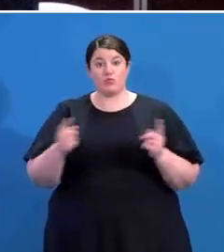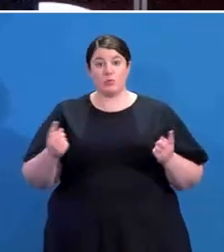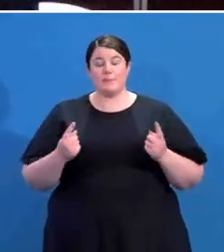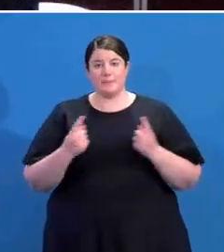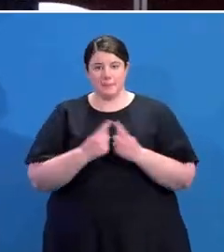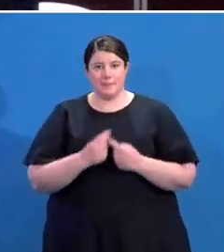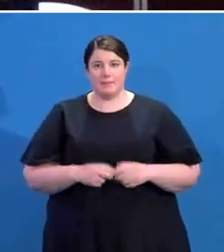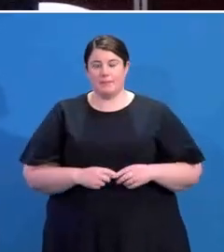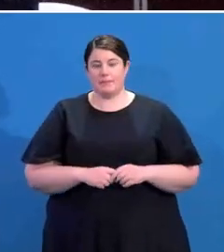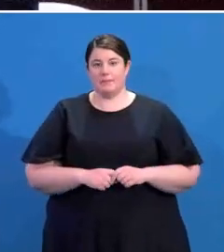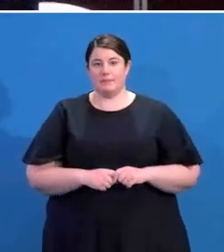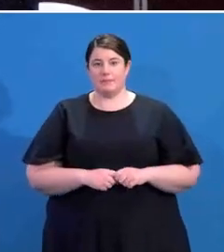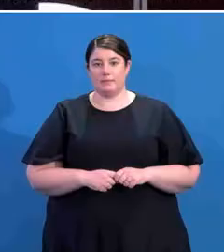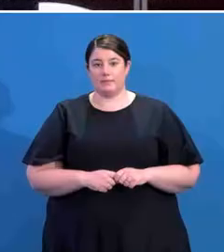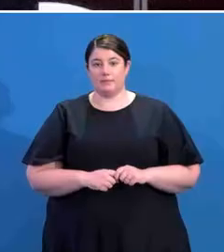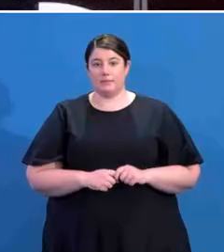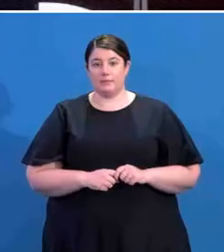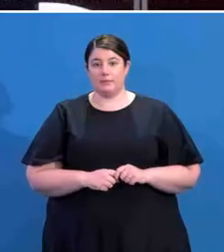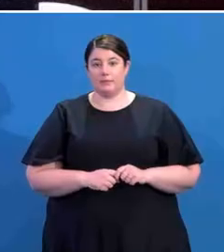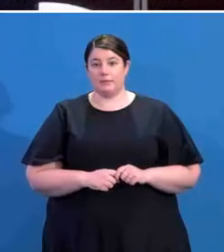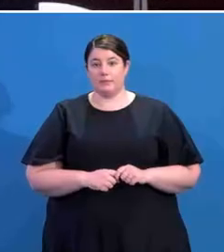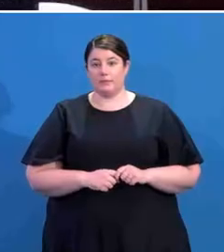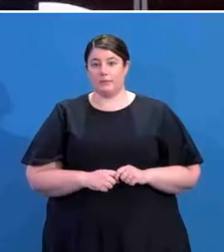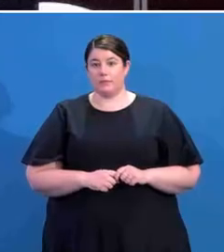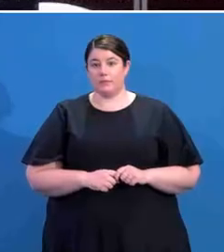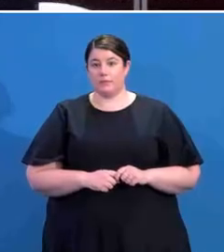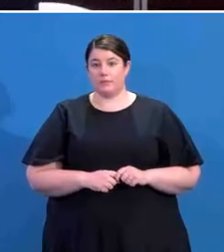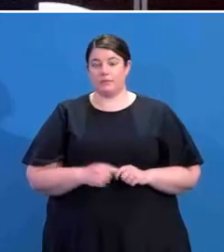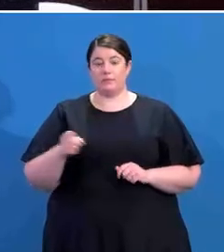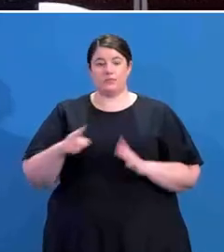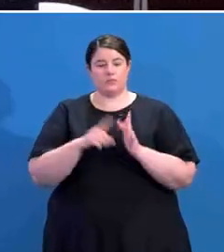I would now like to take Ms Jennifer Piaud's evidence.